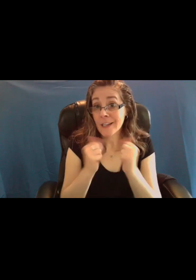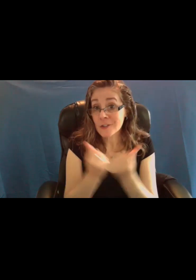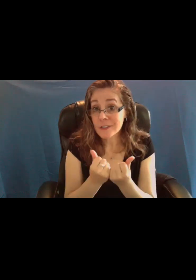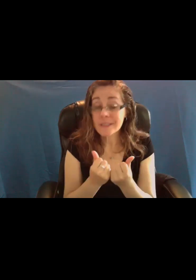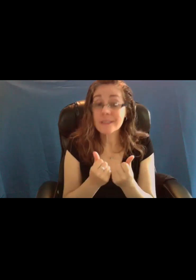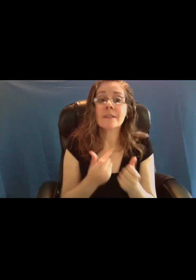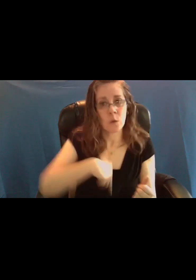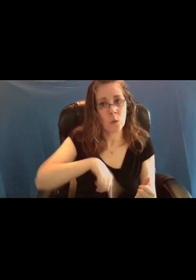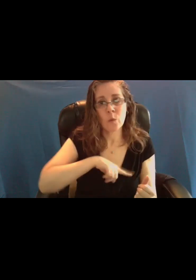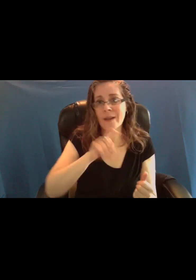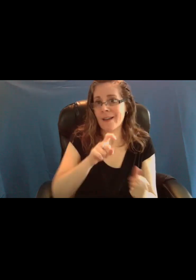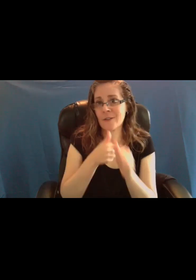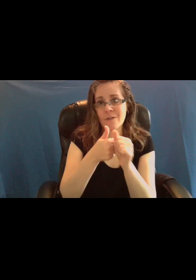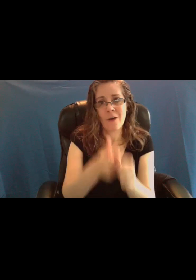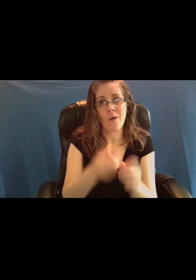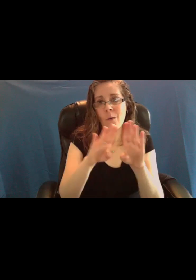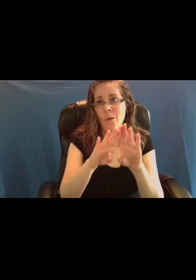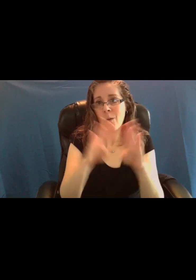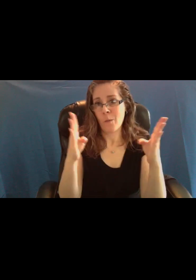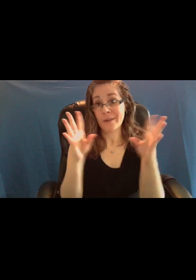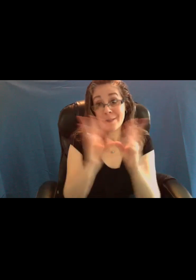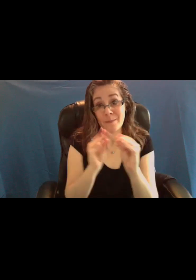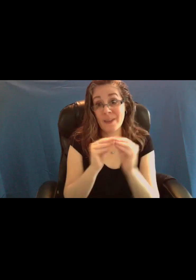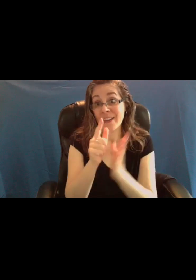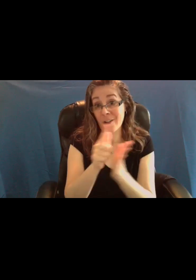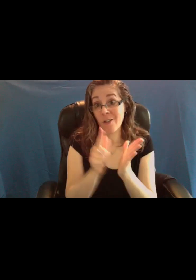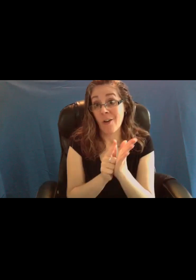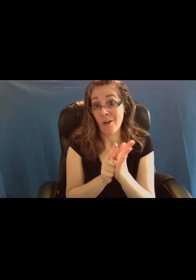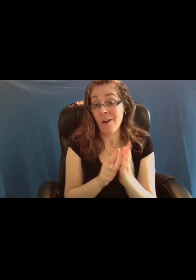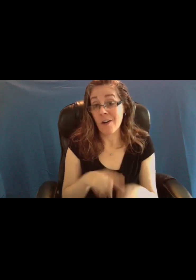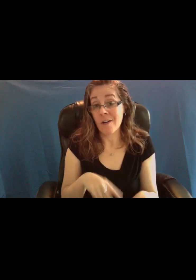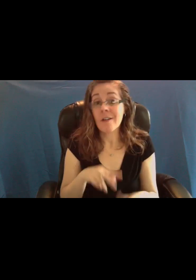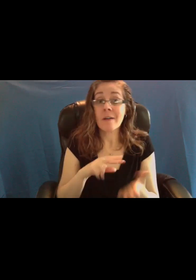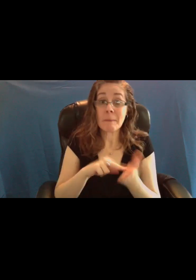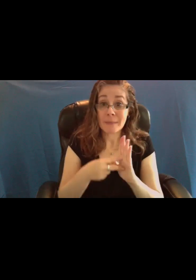follow the Open Meeting Law, and so that at a minimum requires 48